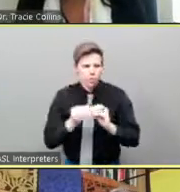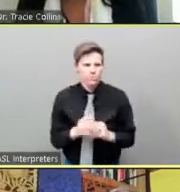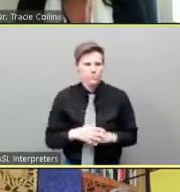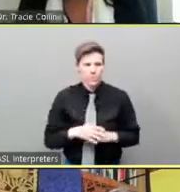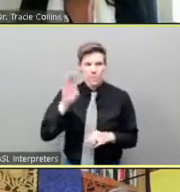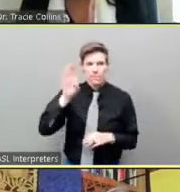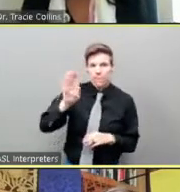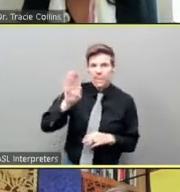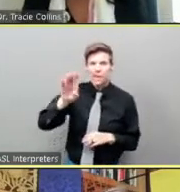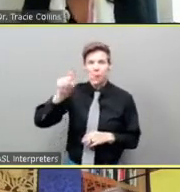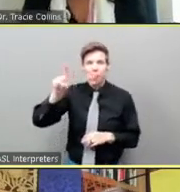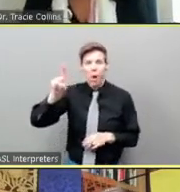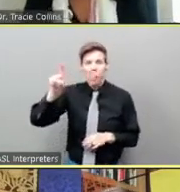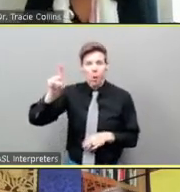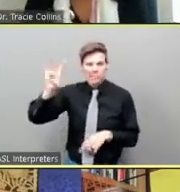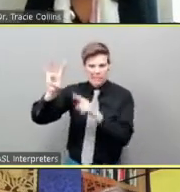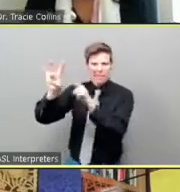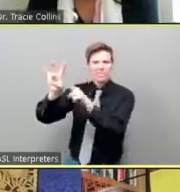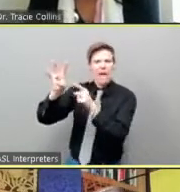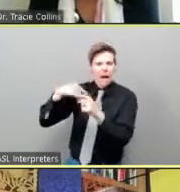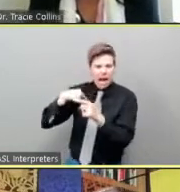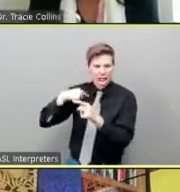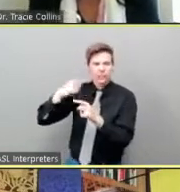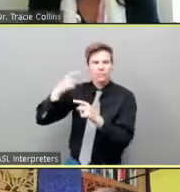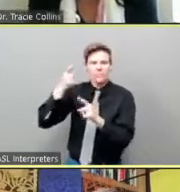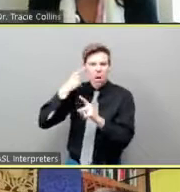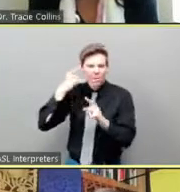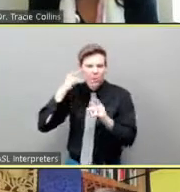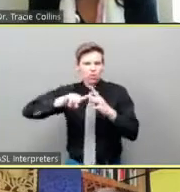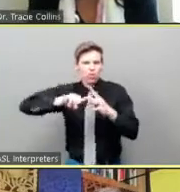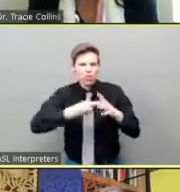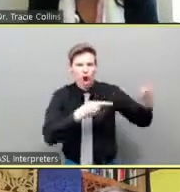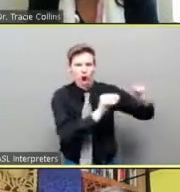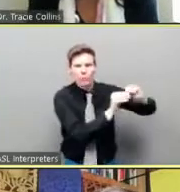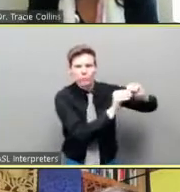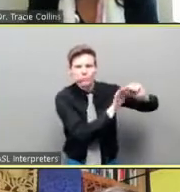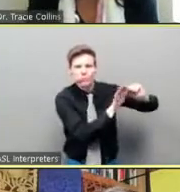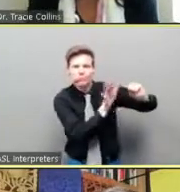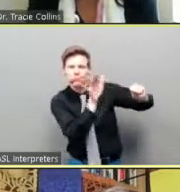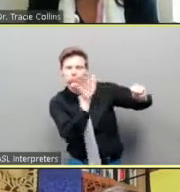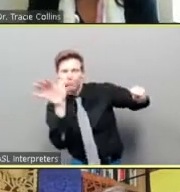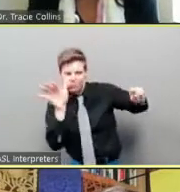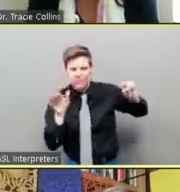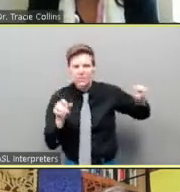in the California variance. But um, as we continue to process the data as